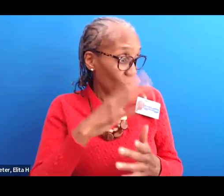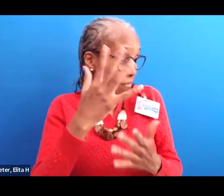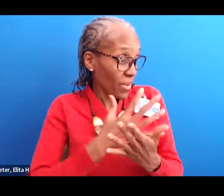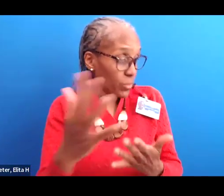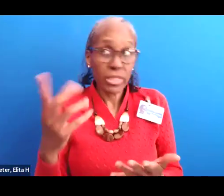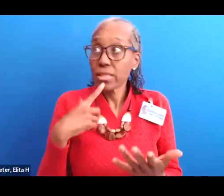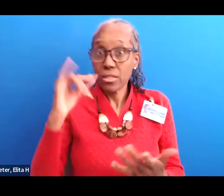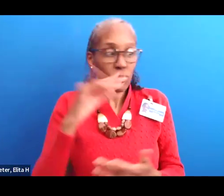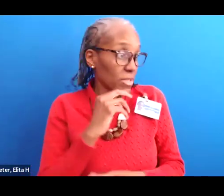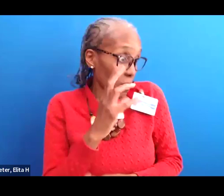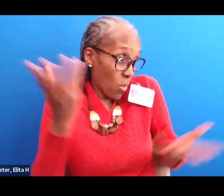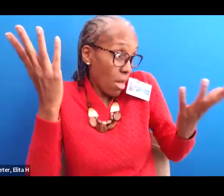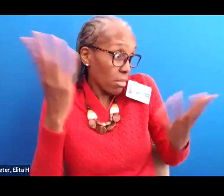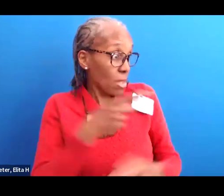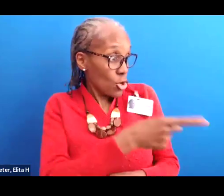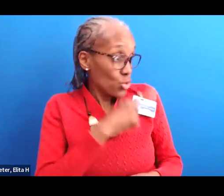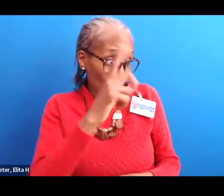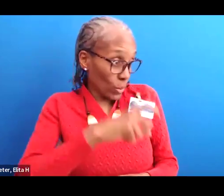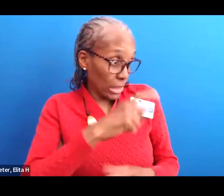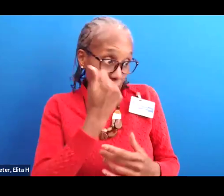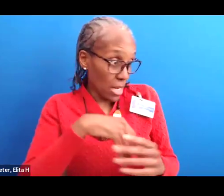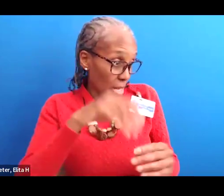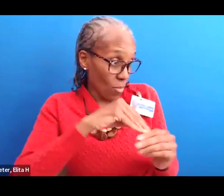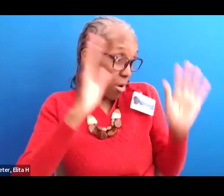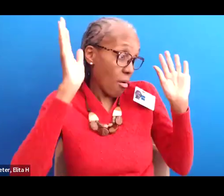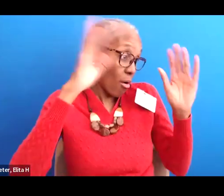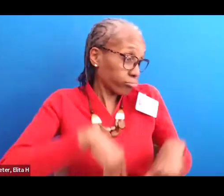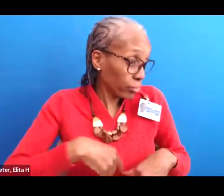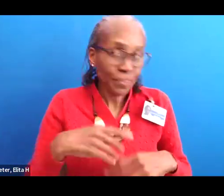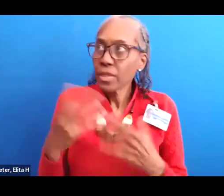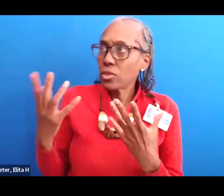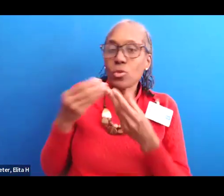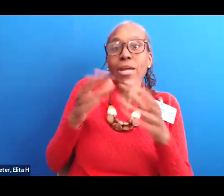going to say, “Well, gosh, you probably don't need it then.” Ah, and you might lose that benefit.